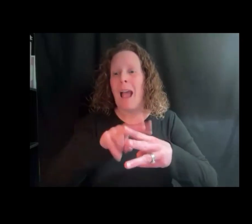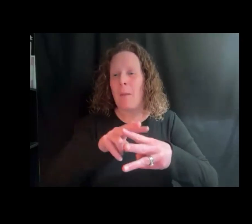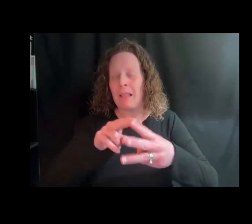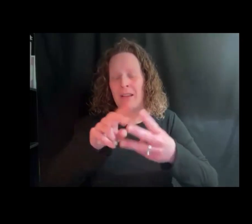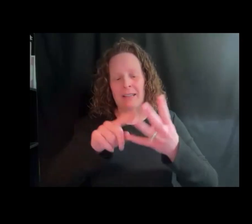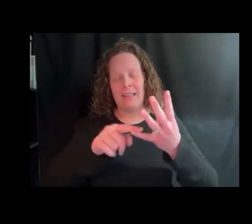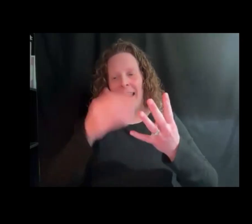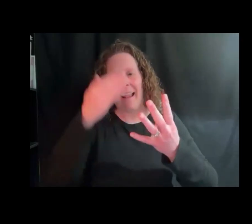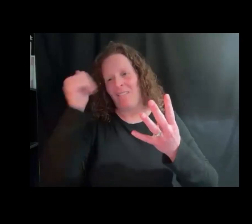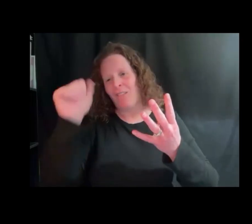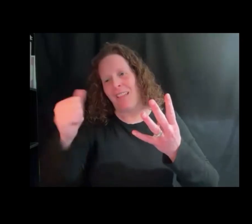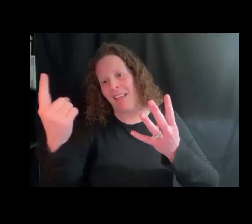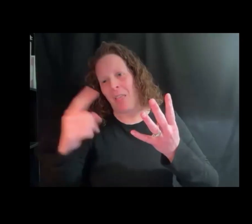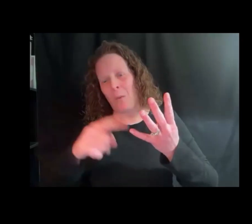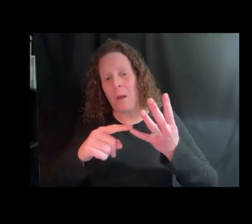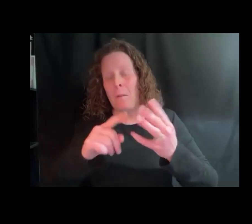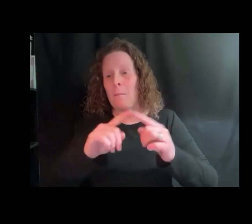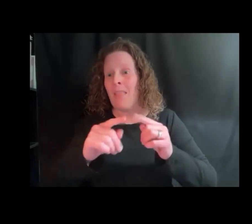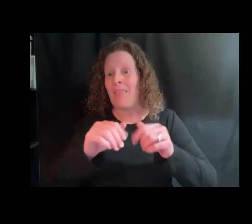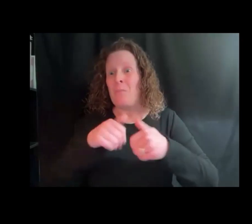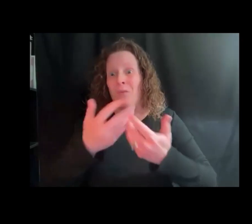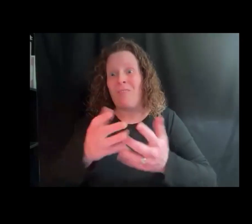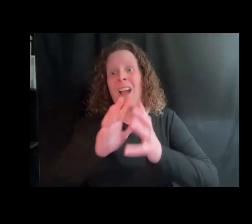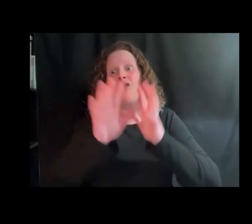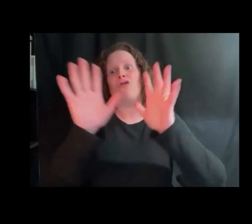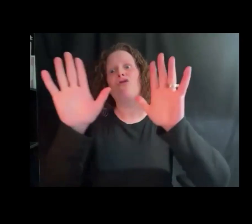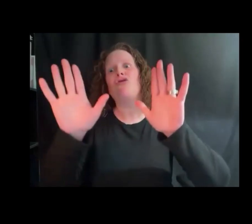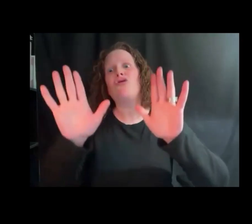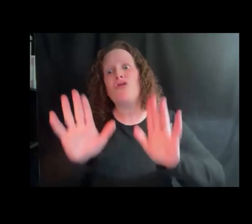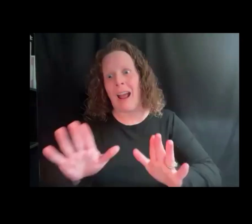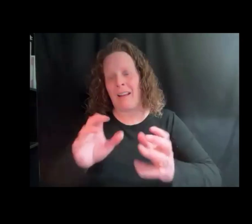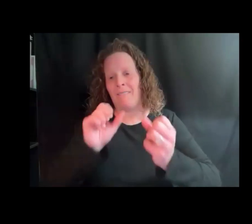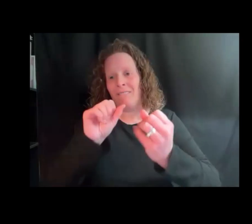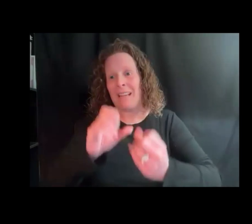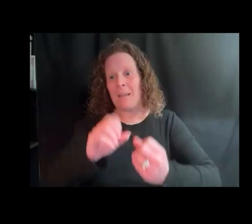their voicing their vocabulary their finger spelling.